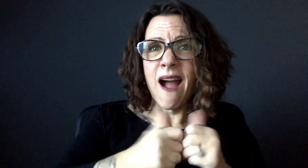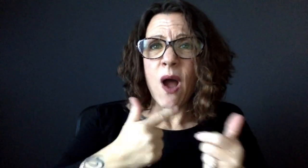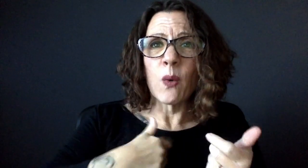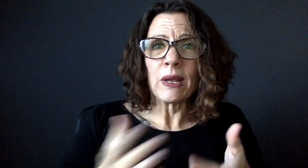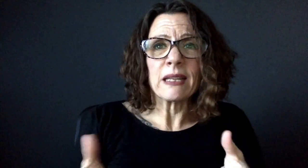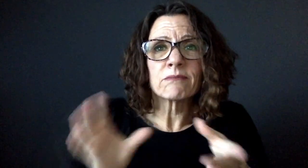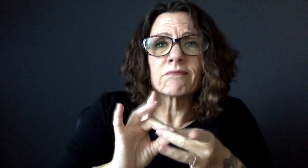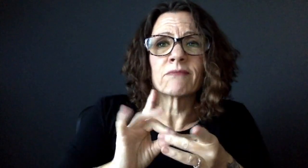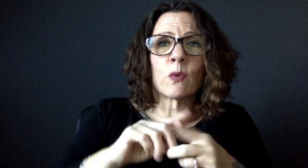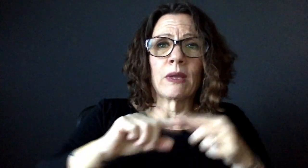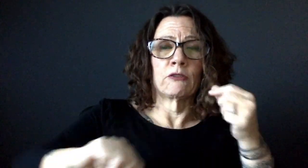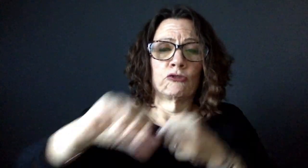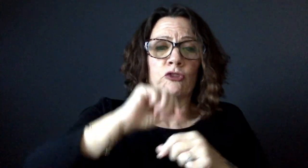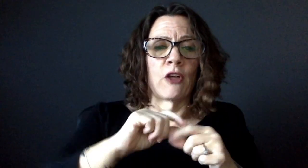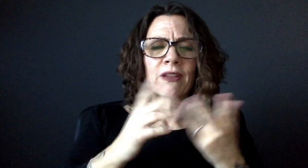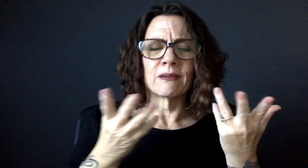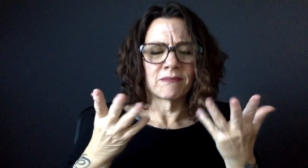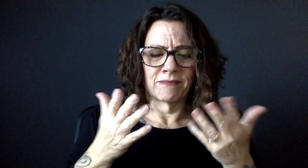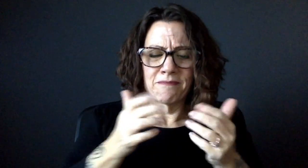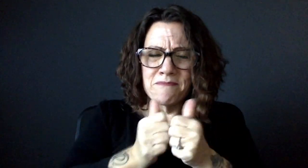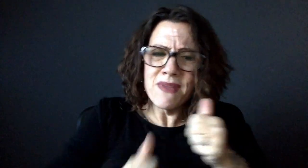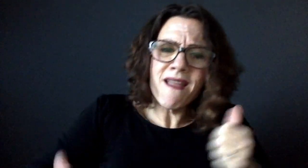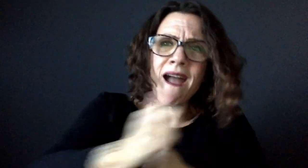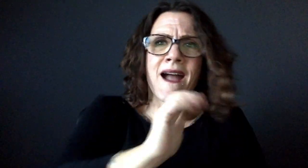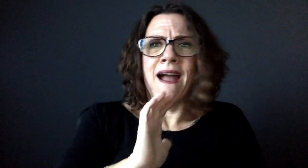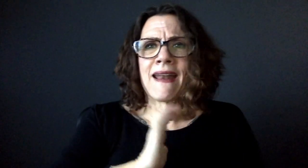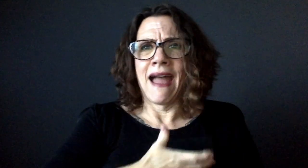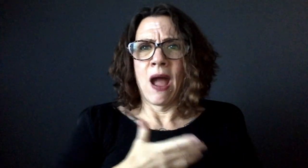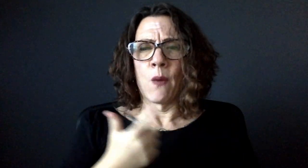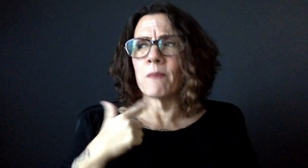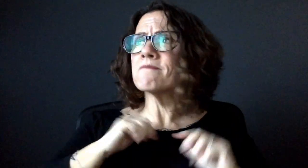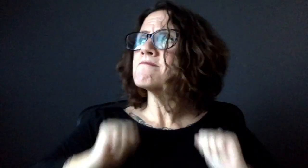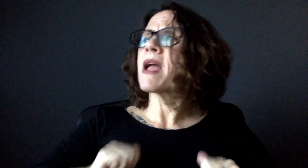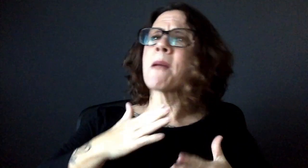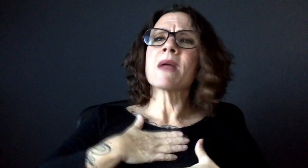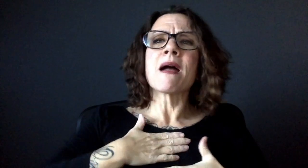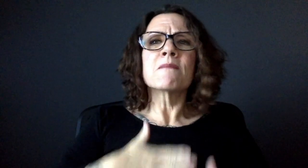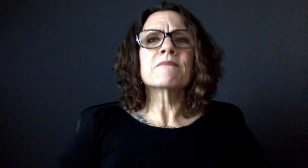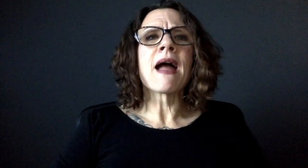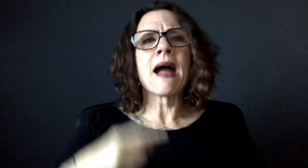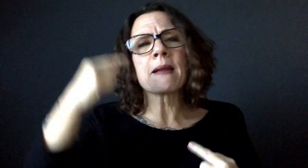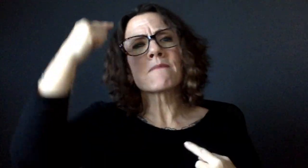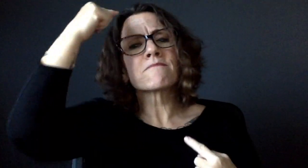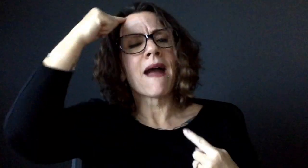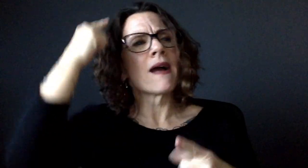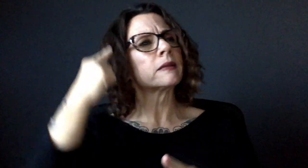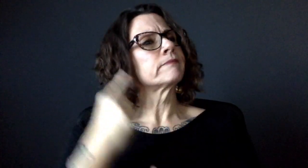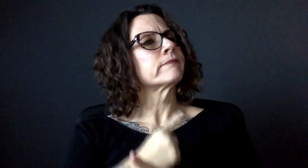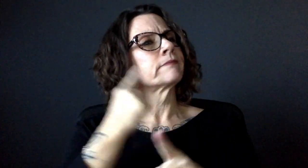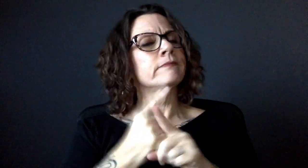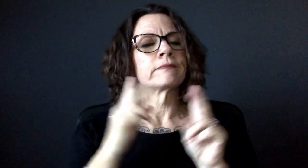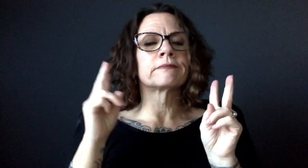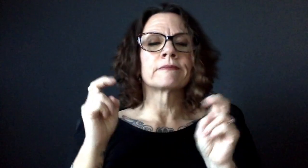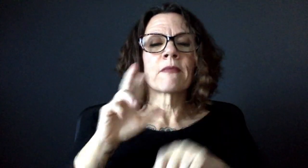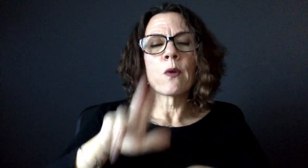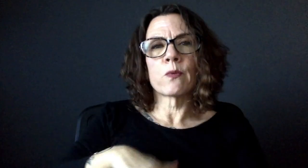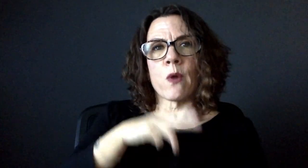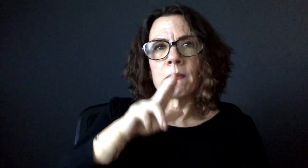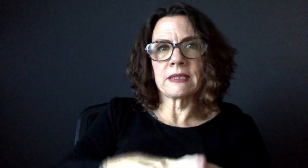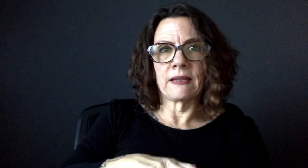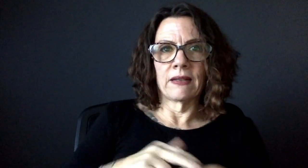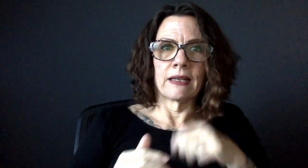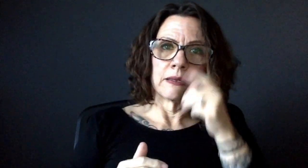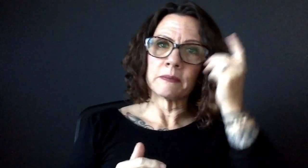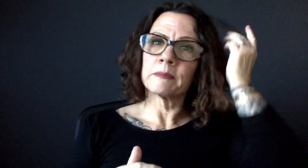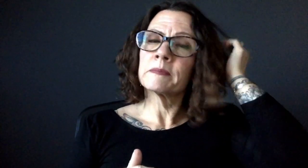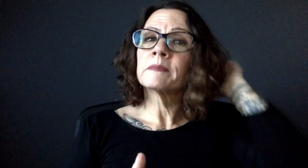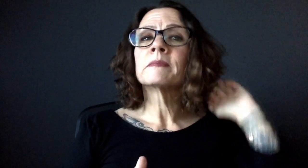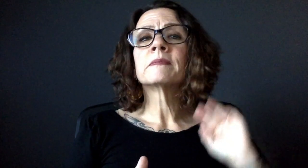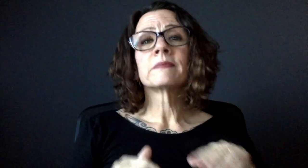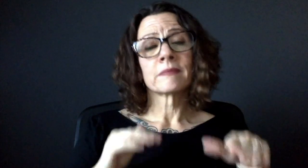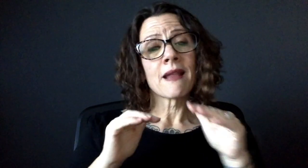that go beyond able-bodied/minded normativity.